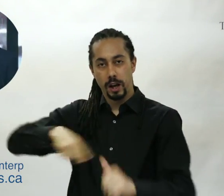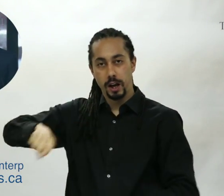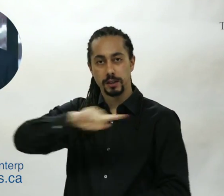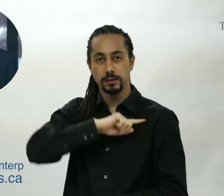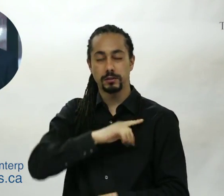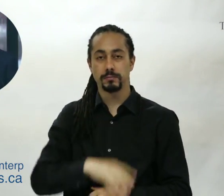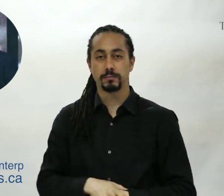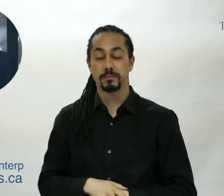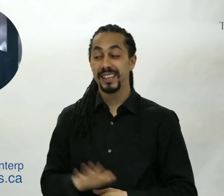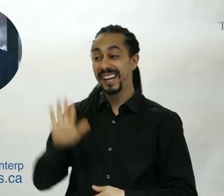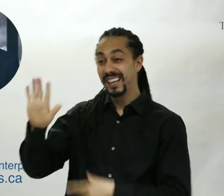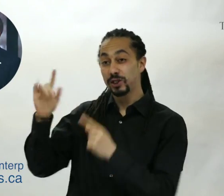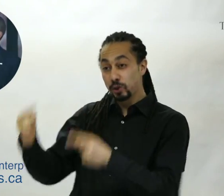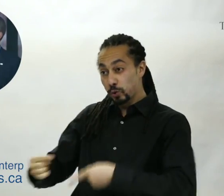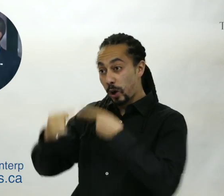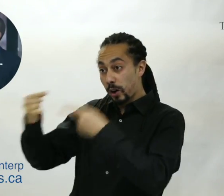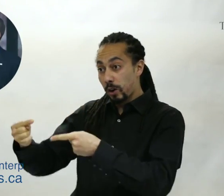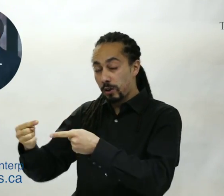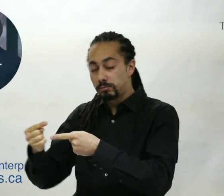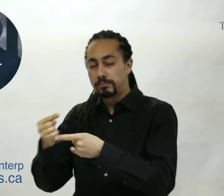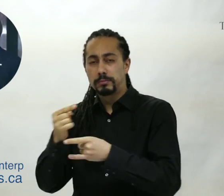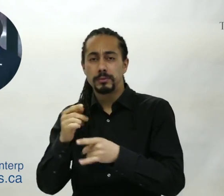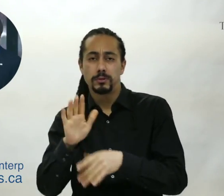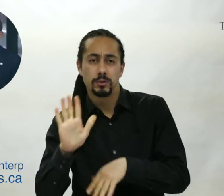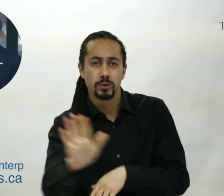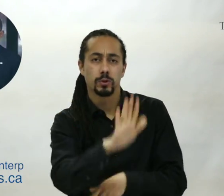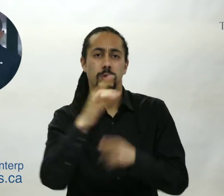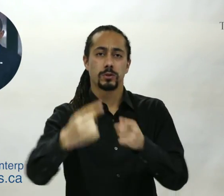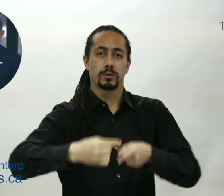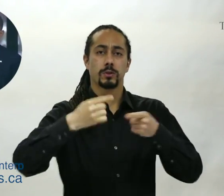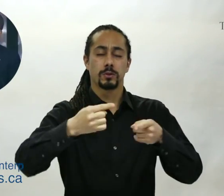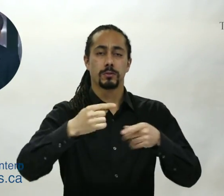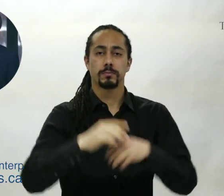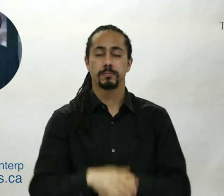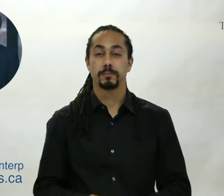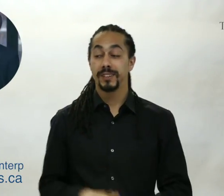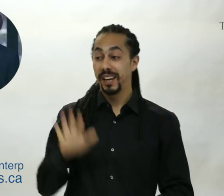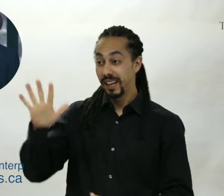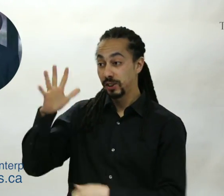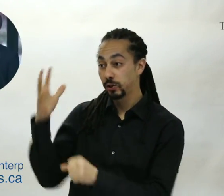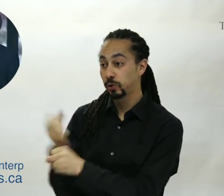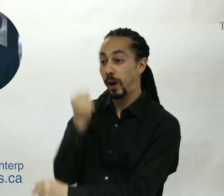His struggle was your struggle. His triumph was your triumph.